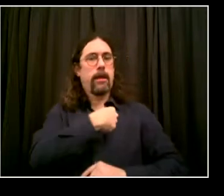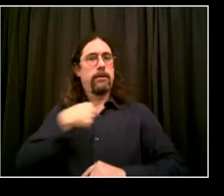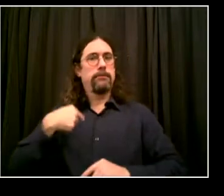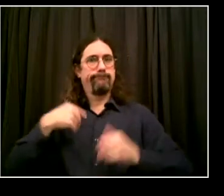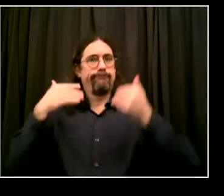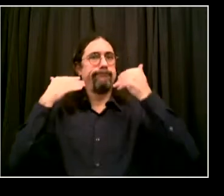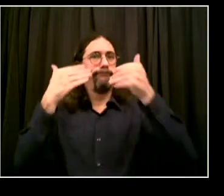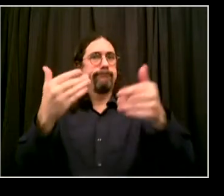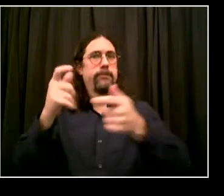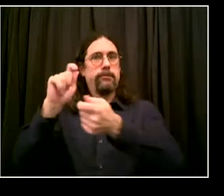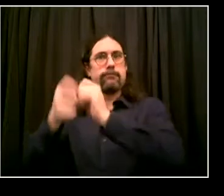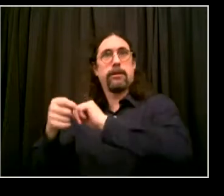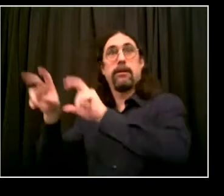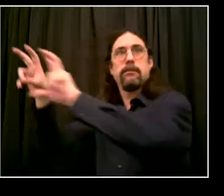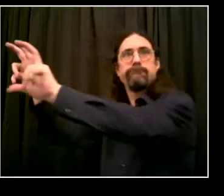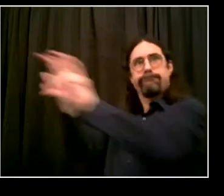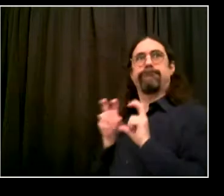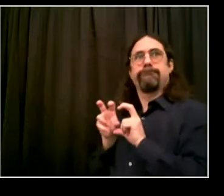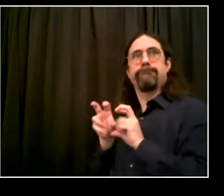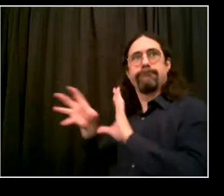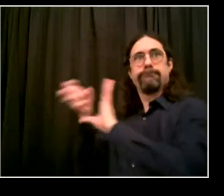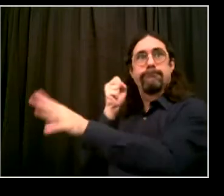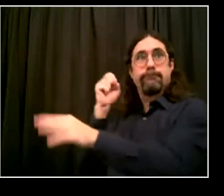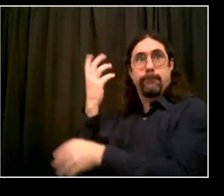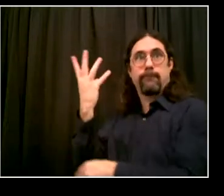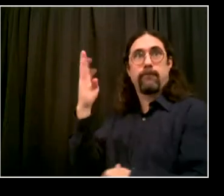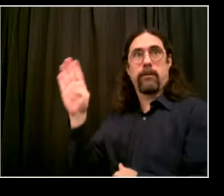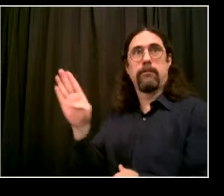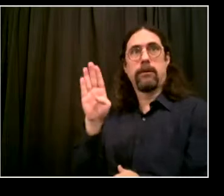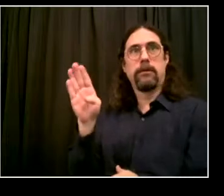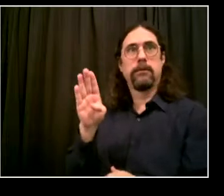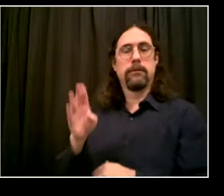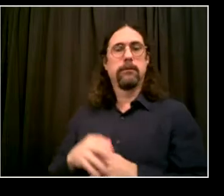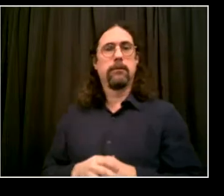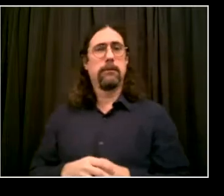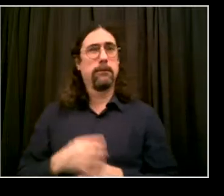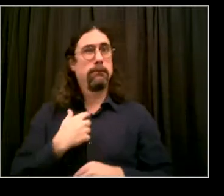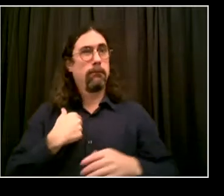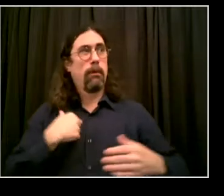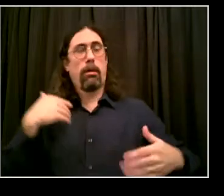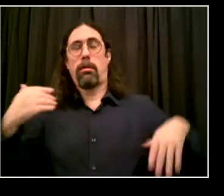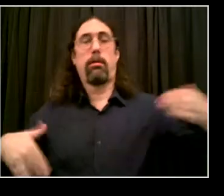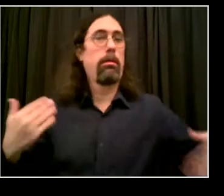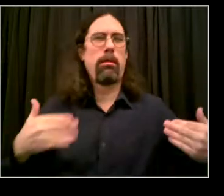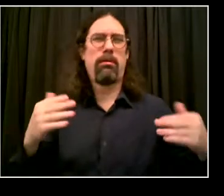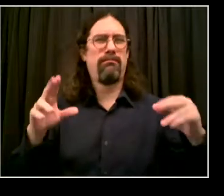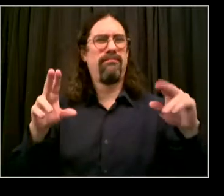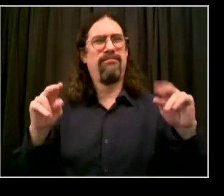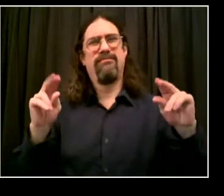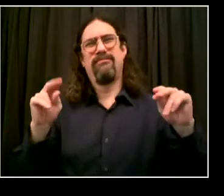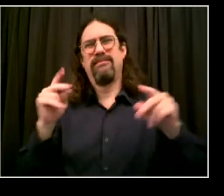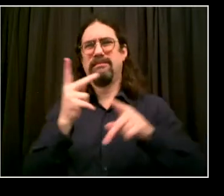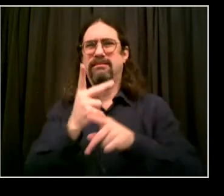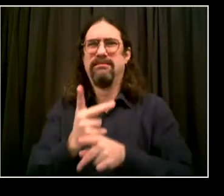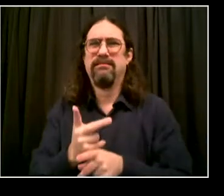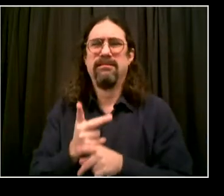MY FELLOW TRUSTEES. AND NOT JUST